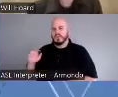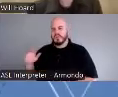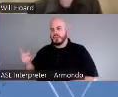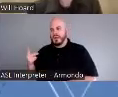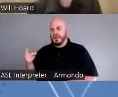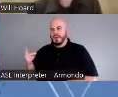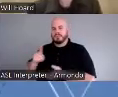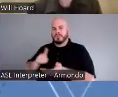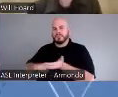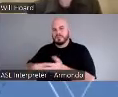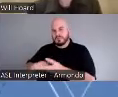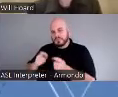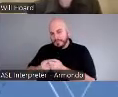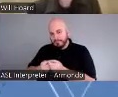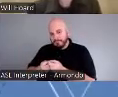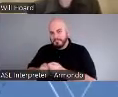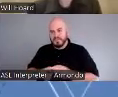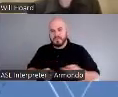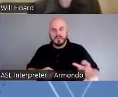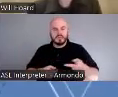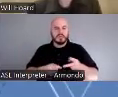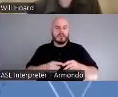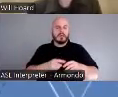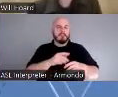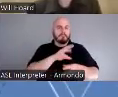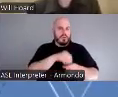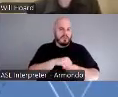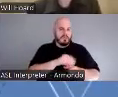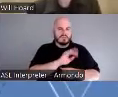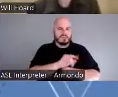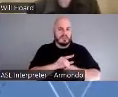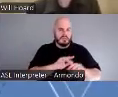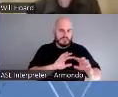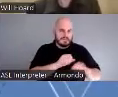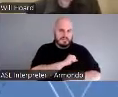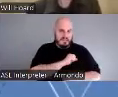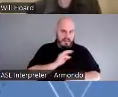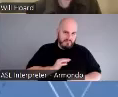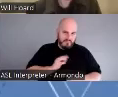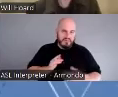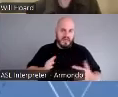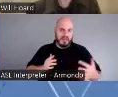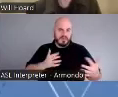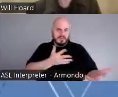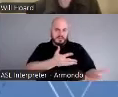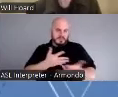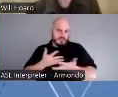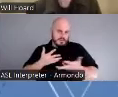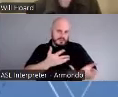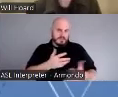and you all as part of this whole staff team, that dynamic. And then there's also the participants,